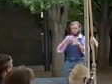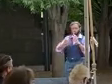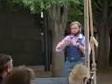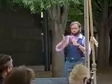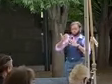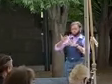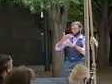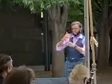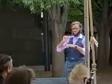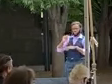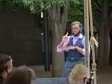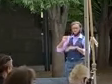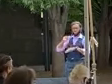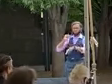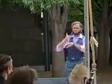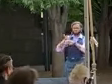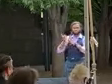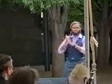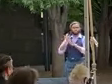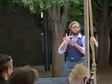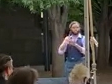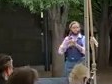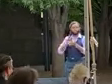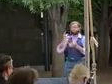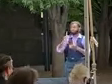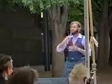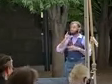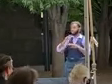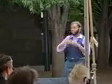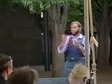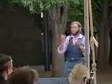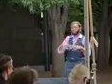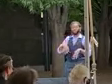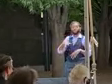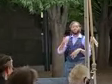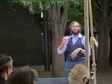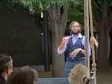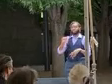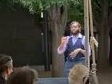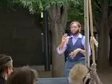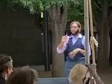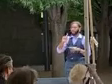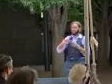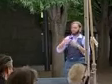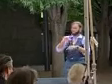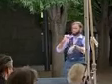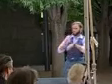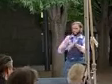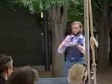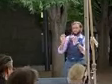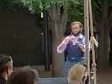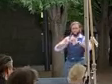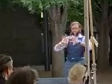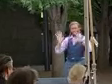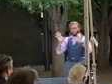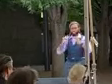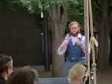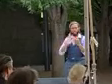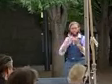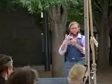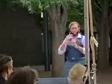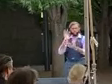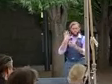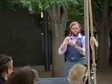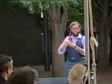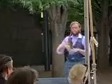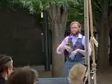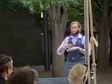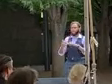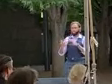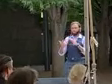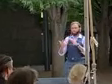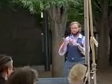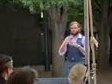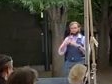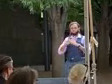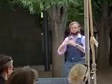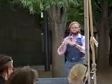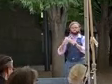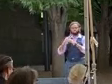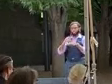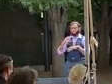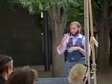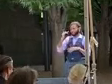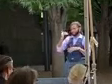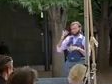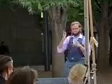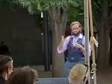The real name of the ADA Act is an act to establish clear and comprehensive prohibition of discrimination on the basis of disability.